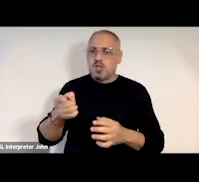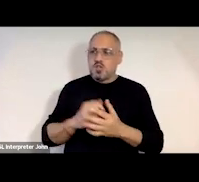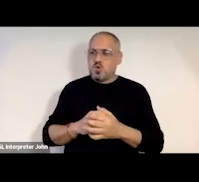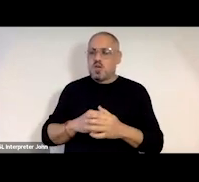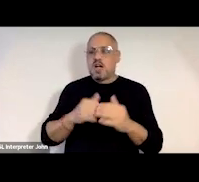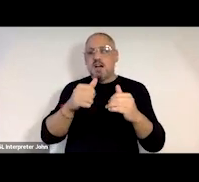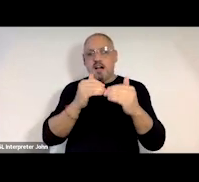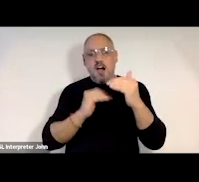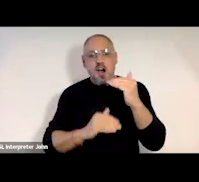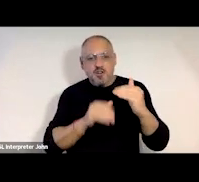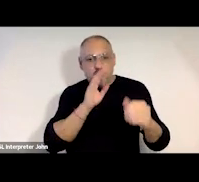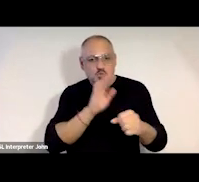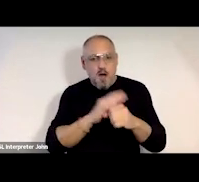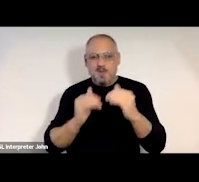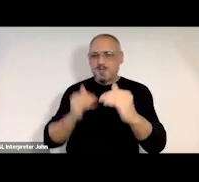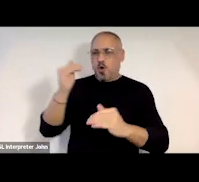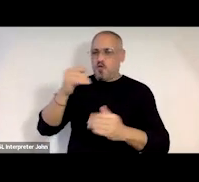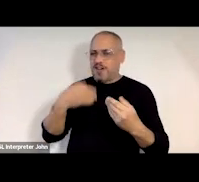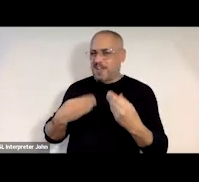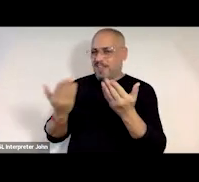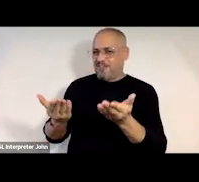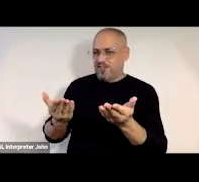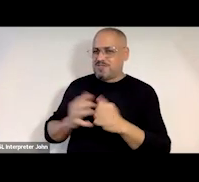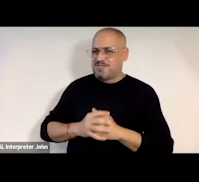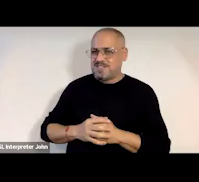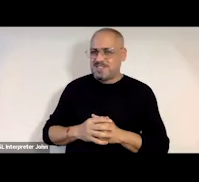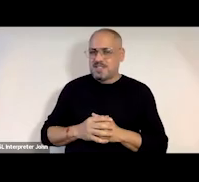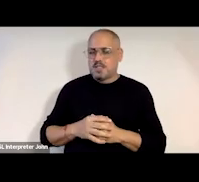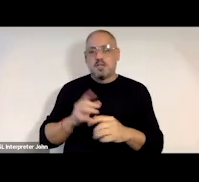but simply over deliver, and keep those promises.